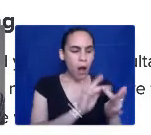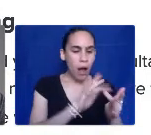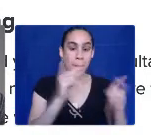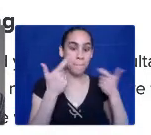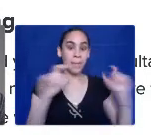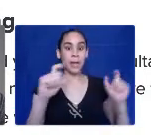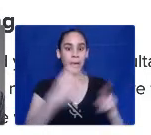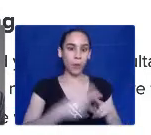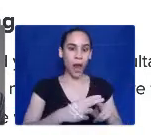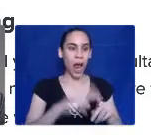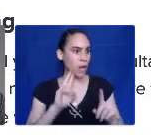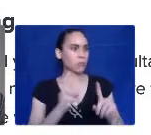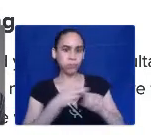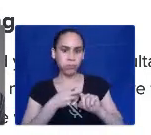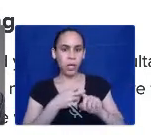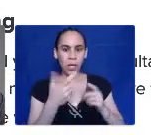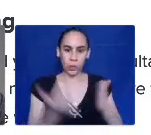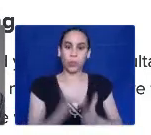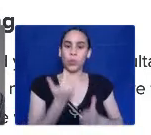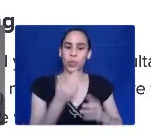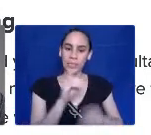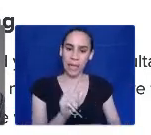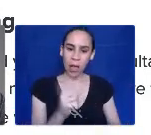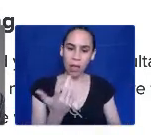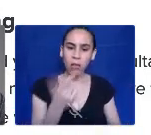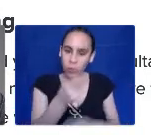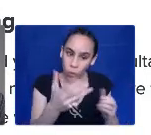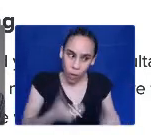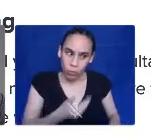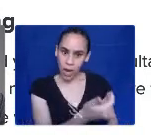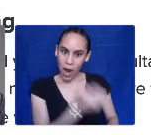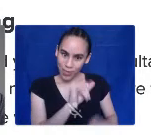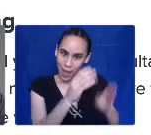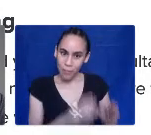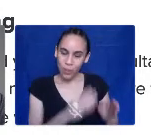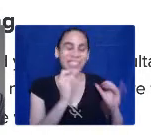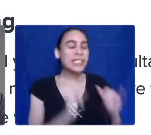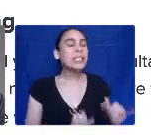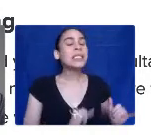that's you'd want to hire that person right same thing for you so in your bullets there's typically